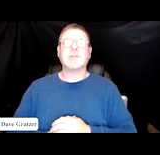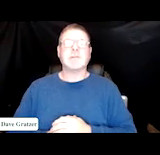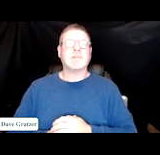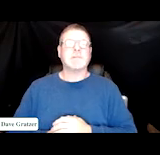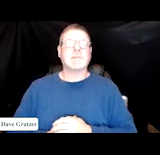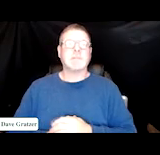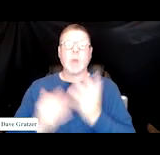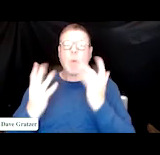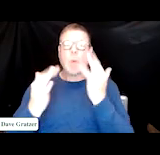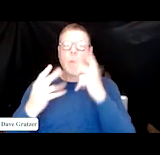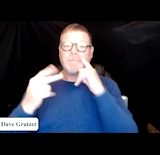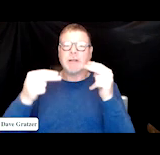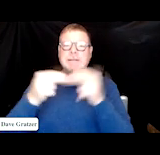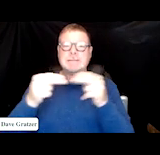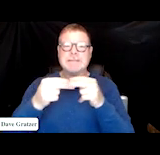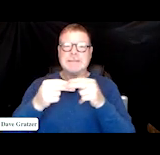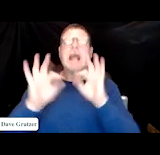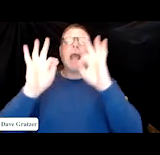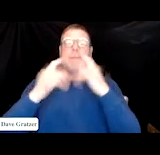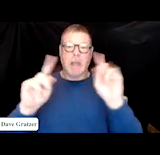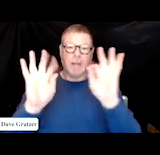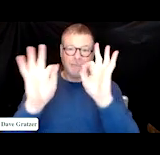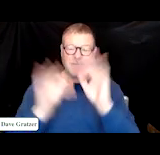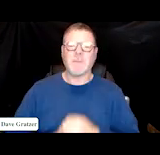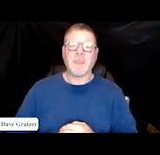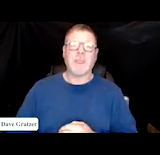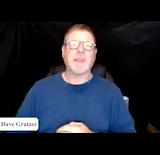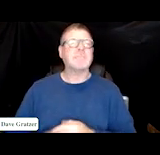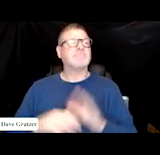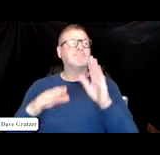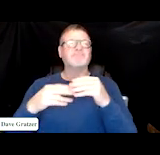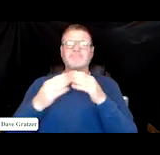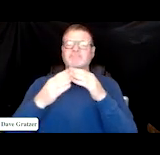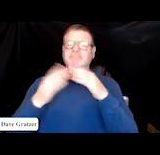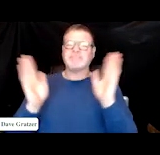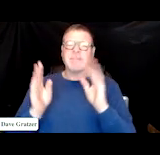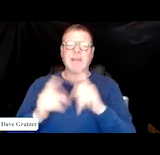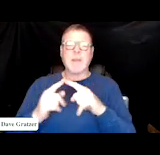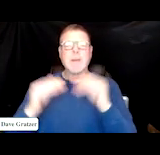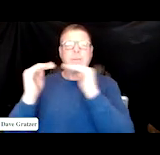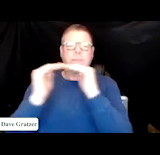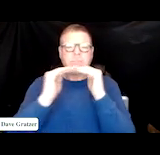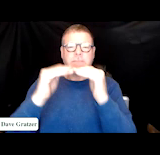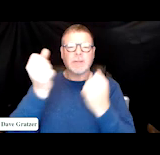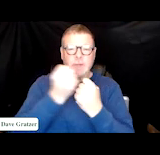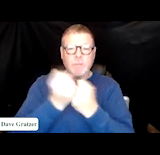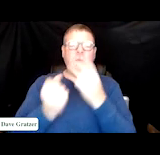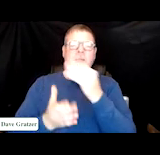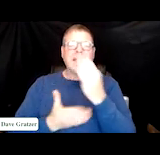waiting for the slide to advance, there we go, providing an overview just broadly of peer support and some of the evidence for the impact